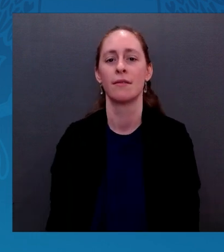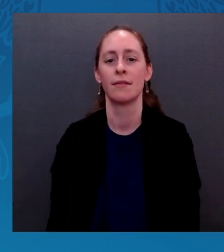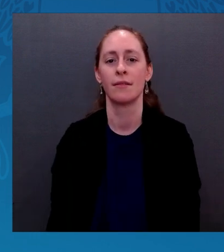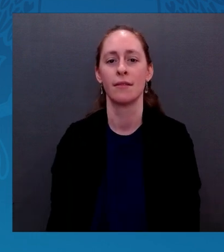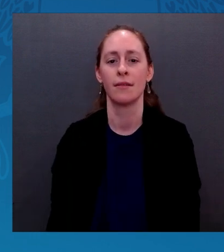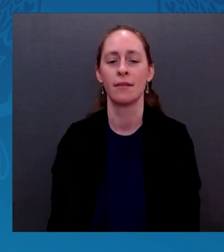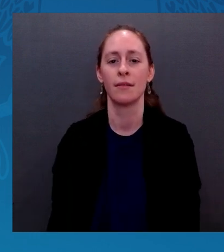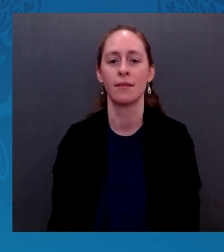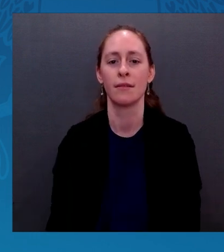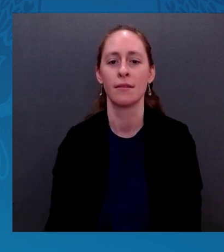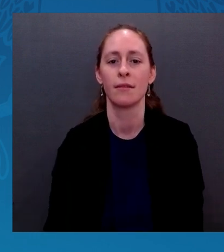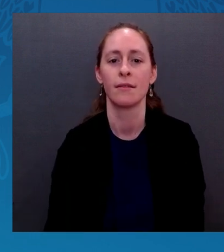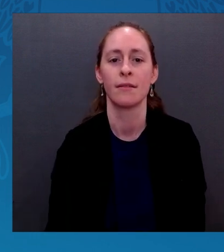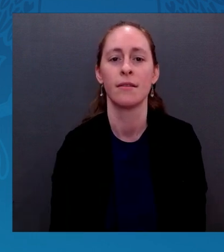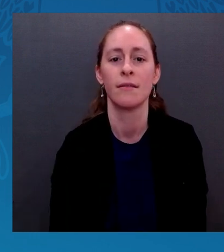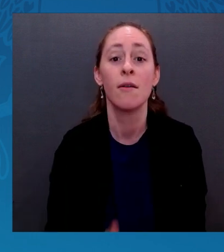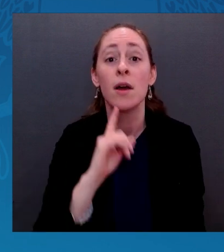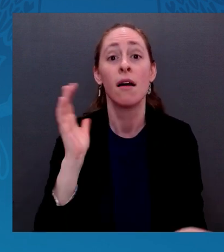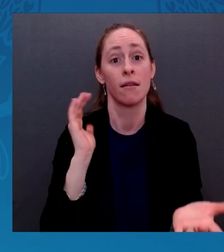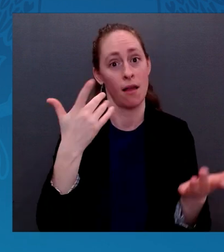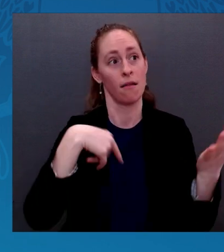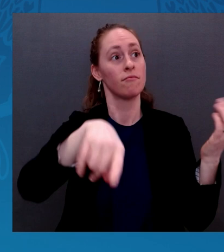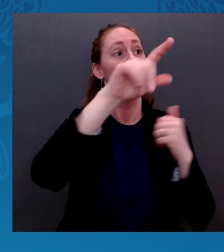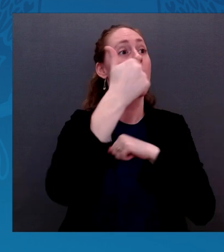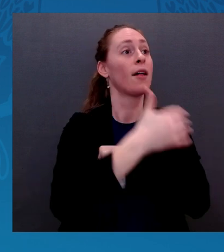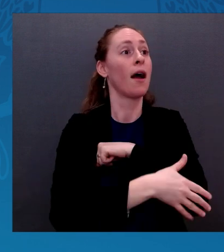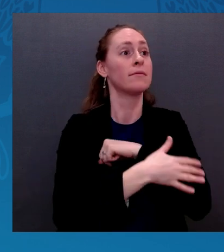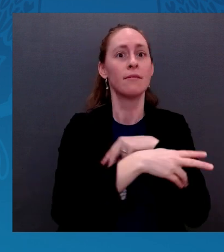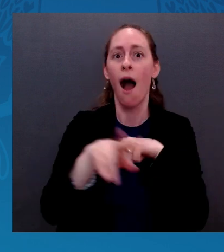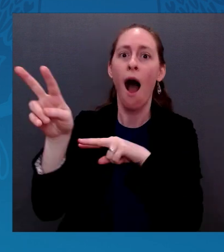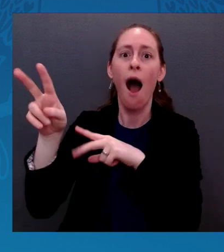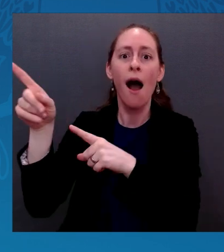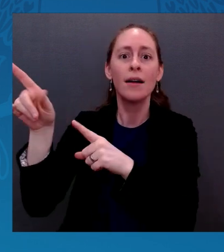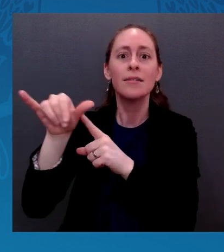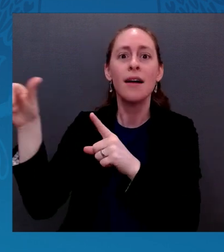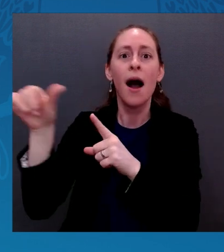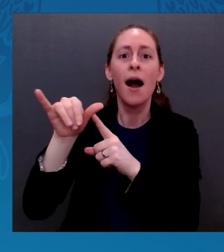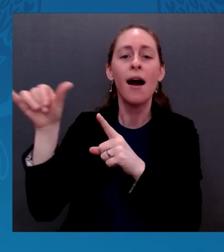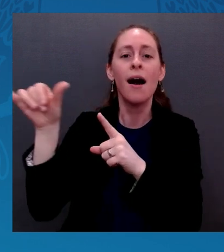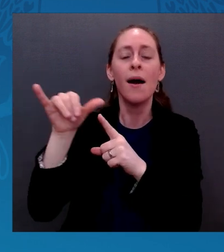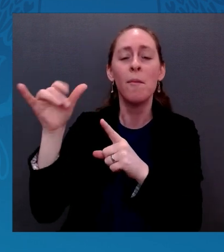So thank you for the warm welcome always. Mayor, I thank you.